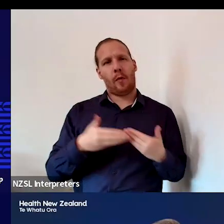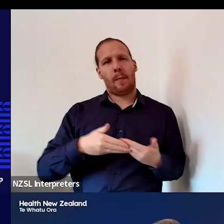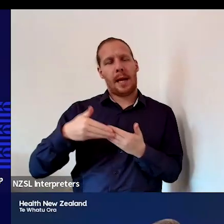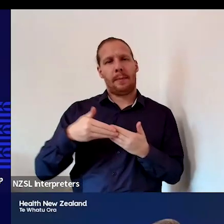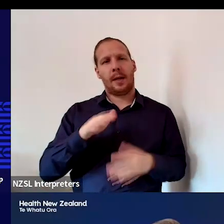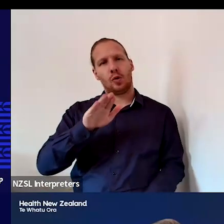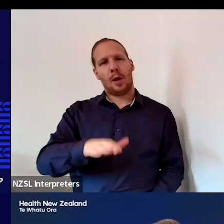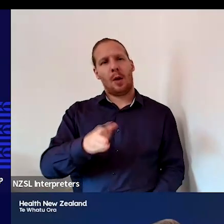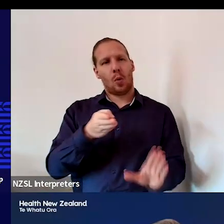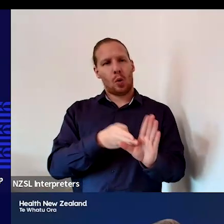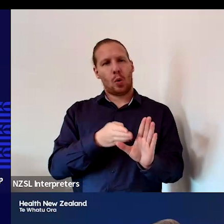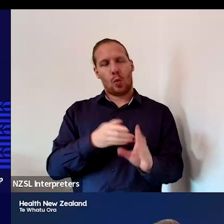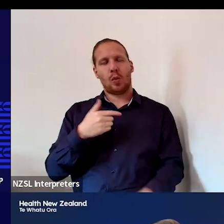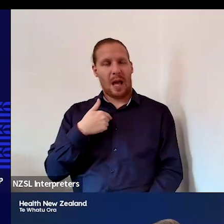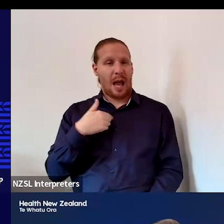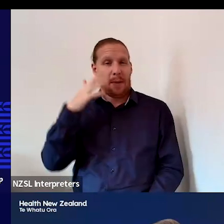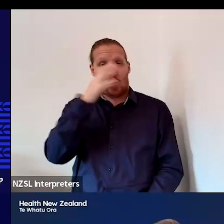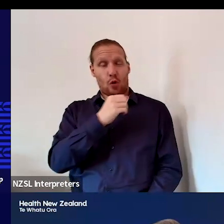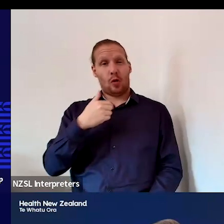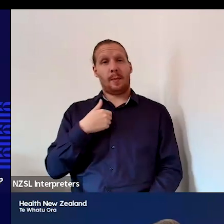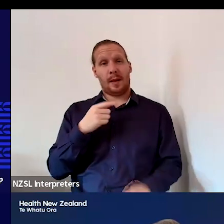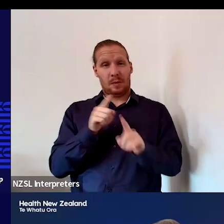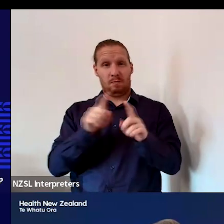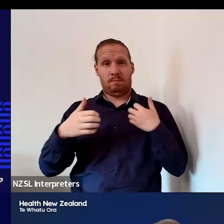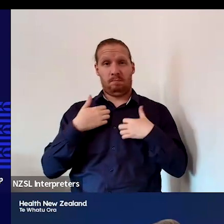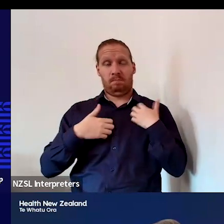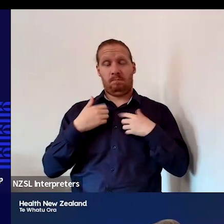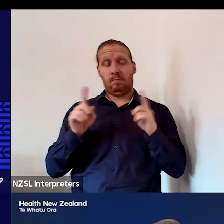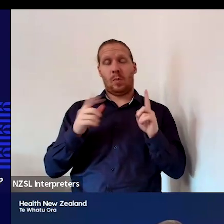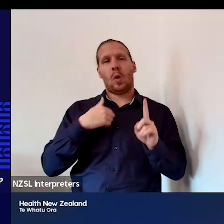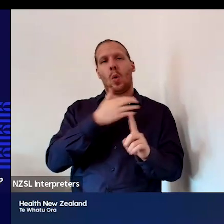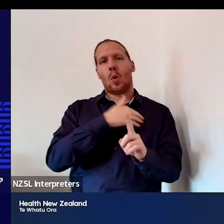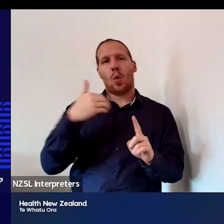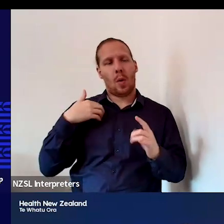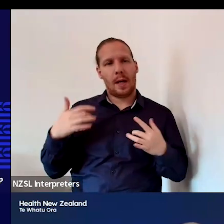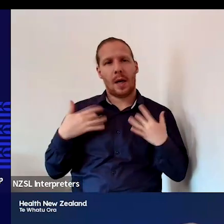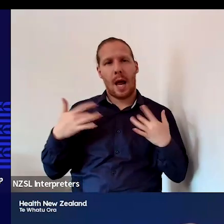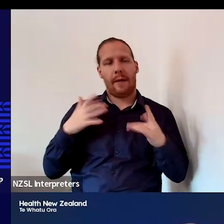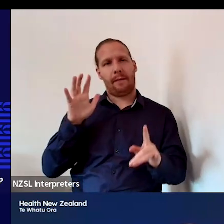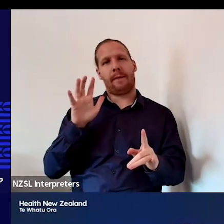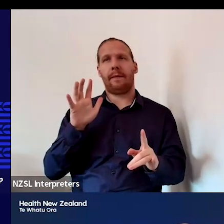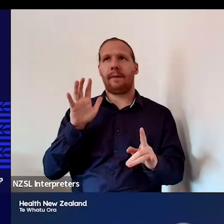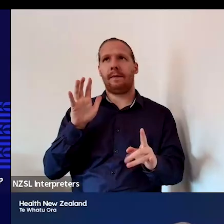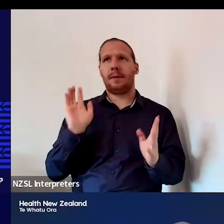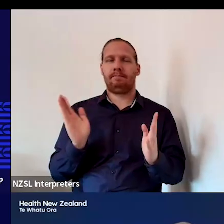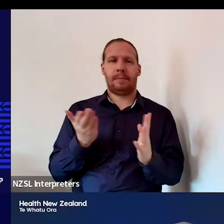you've also very interested in the potential for early life. We'll call it intervention or early life support